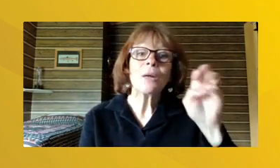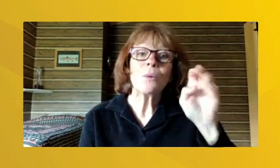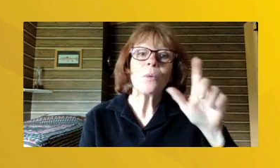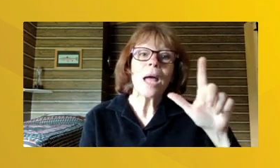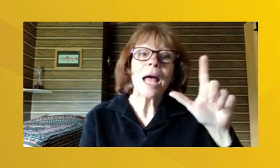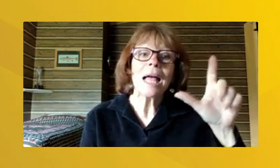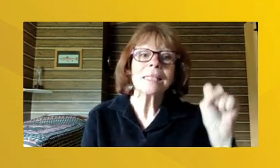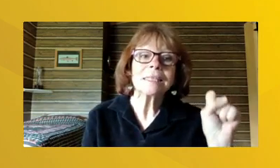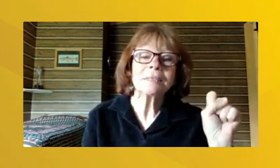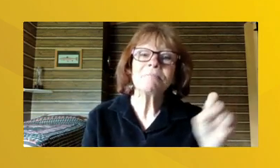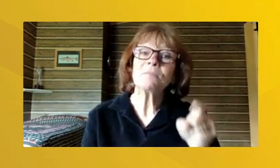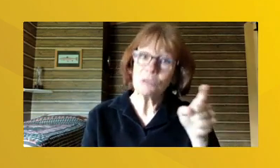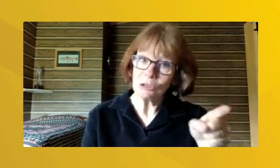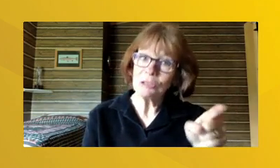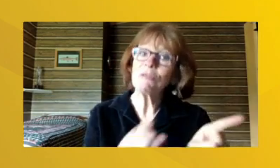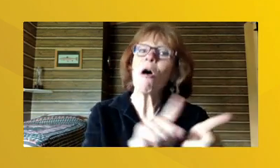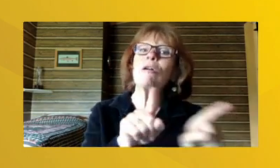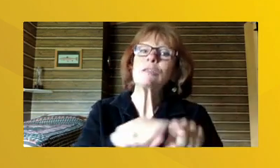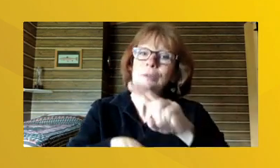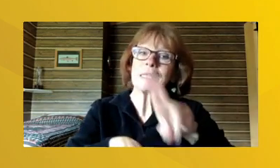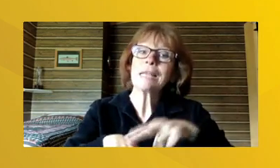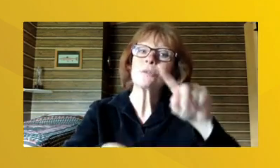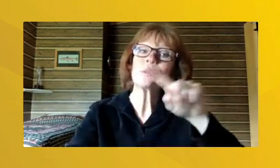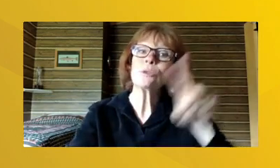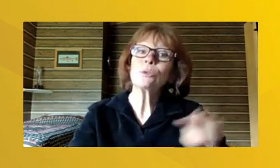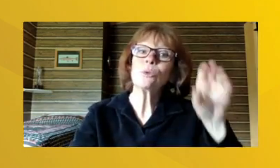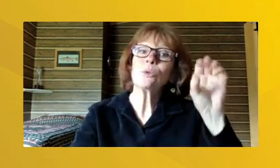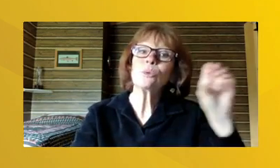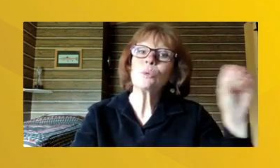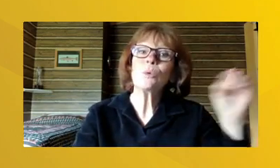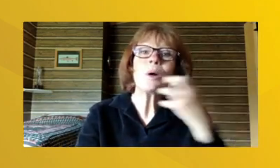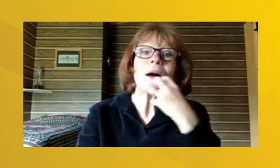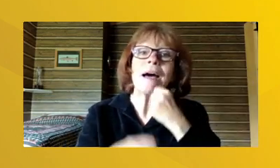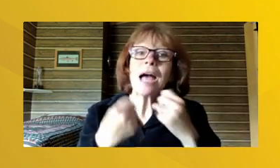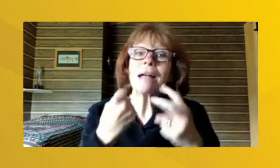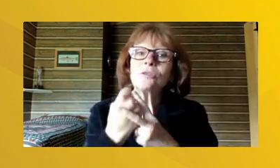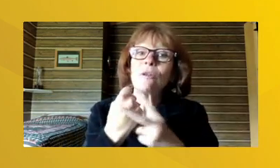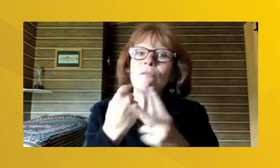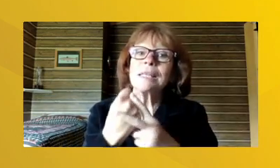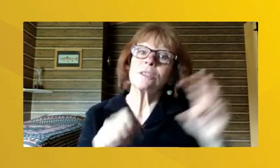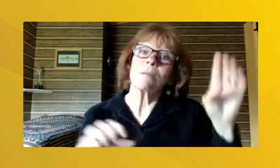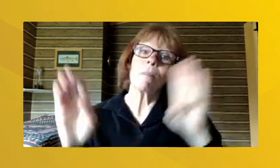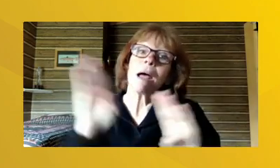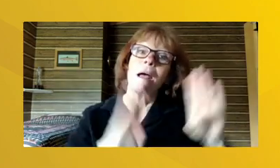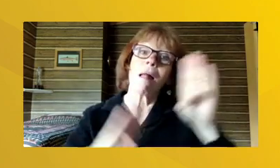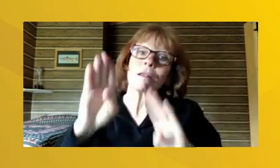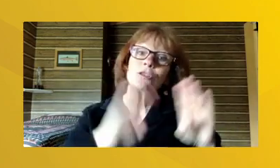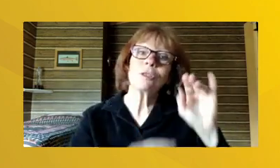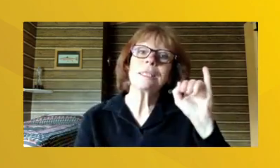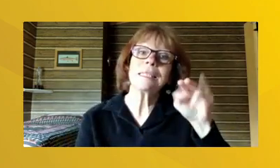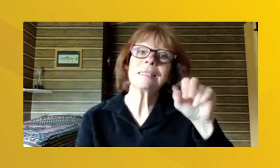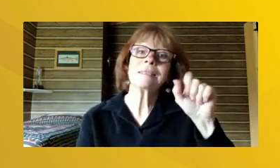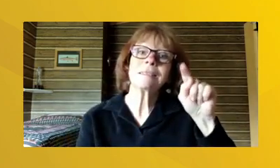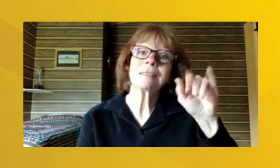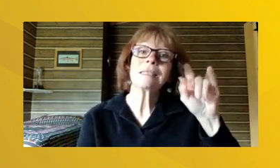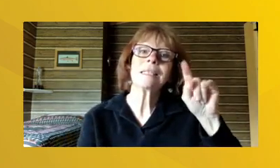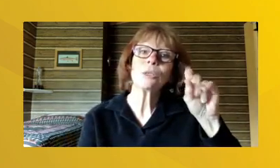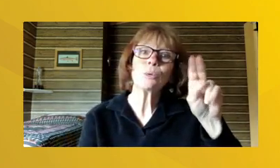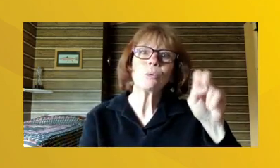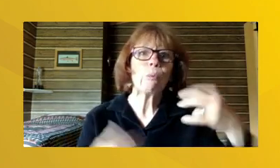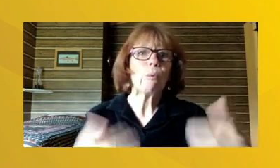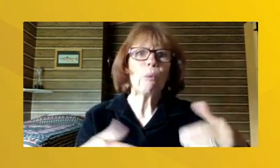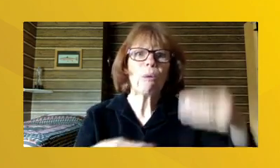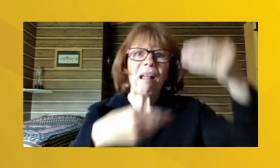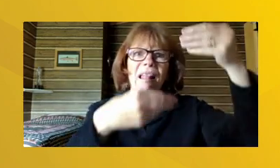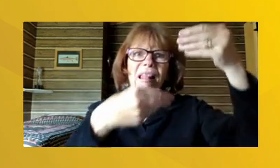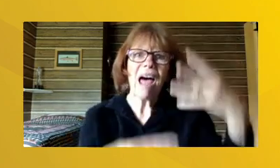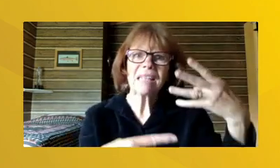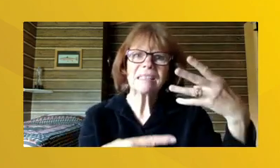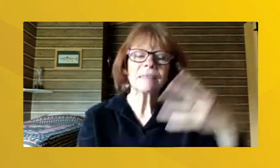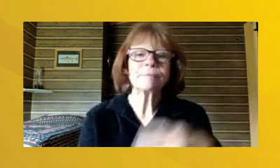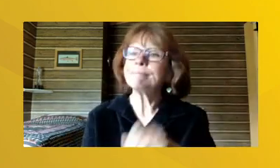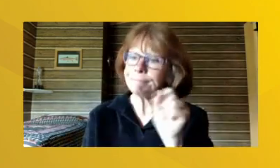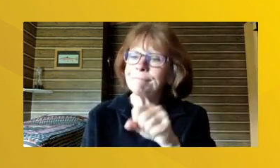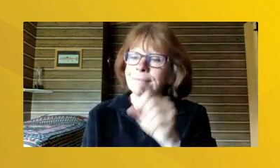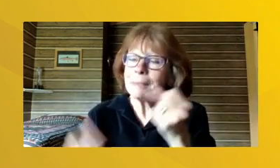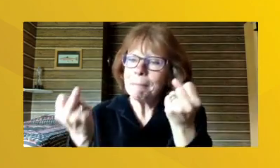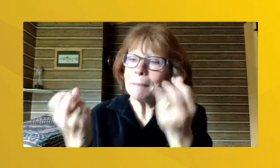And we do a lot of really cool stuff together.